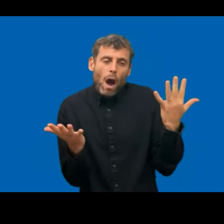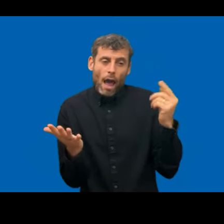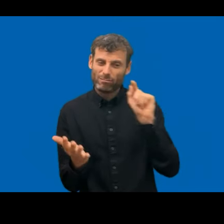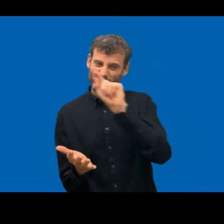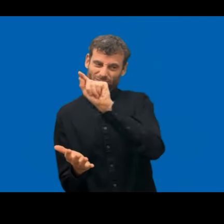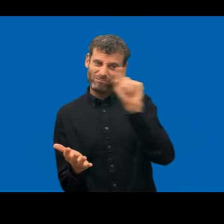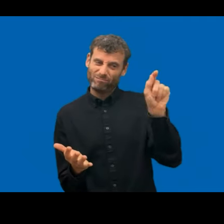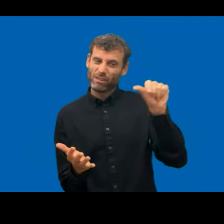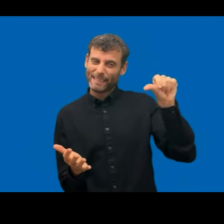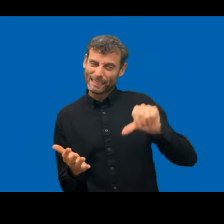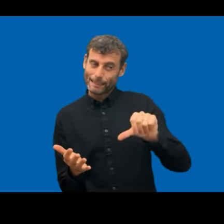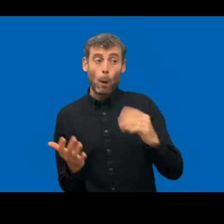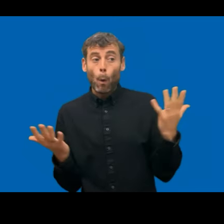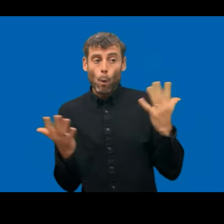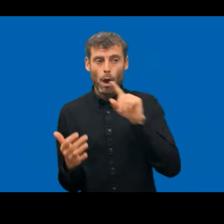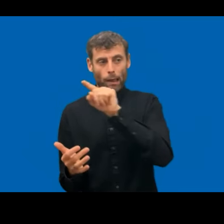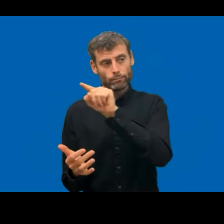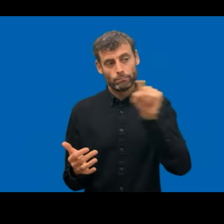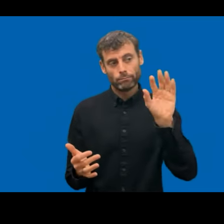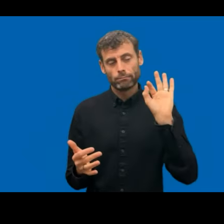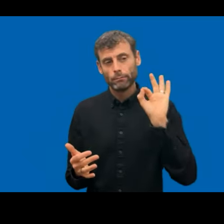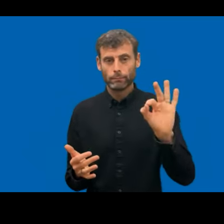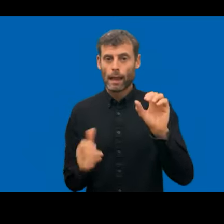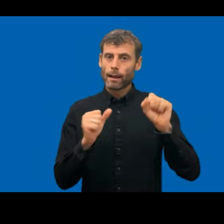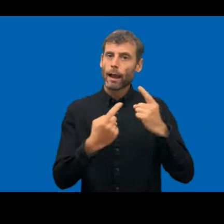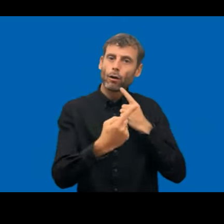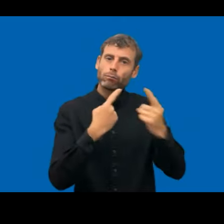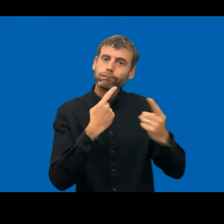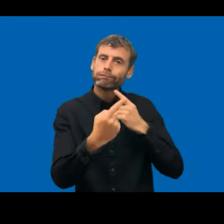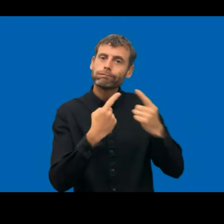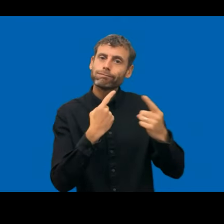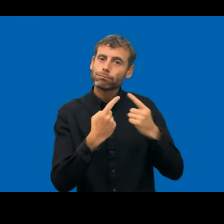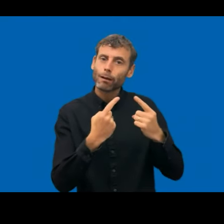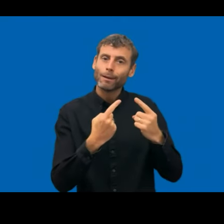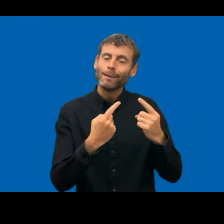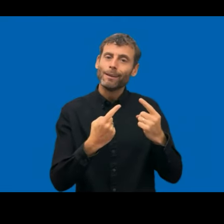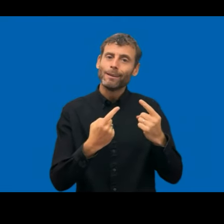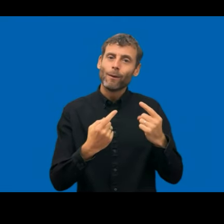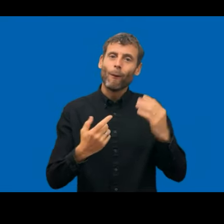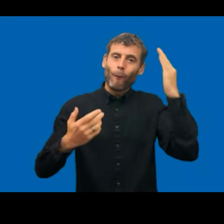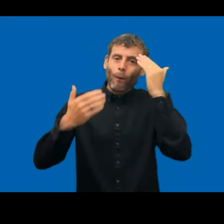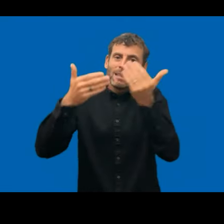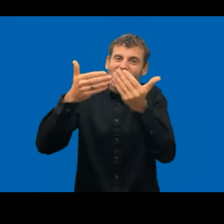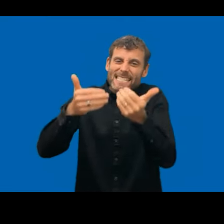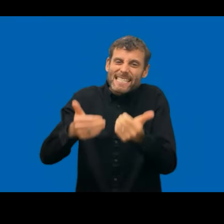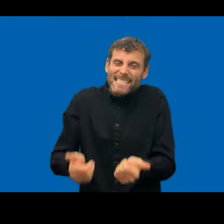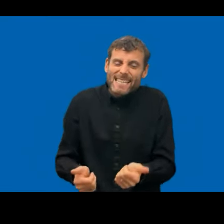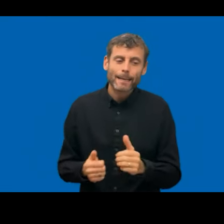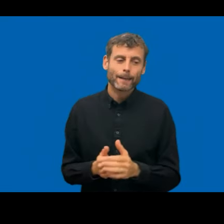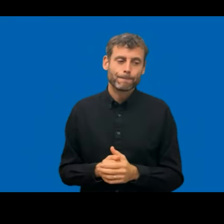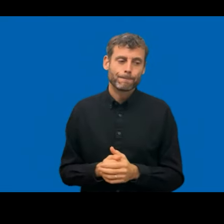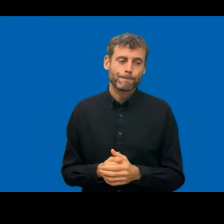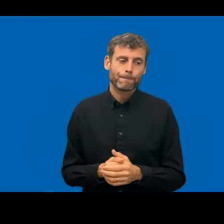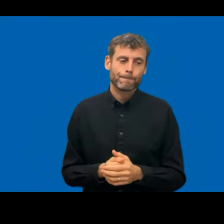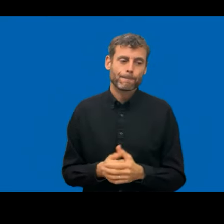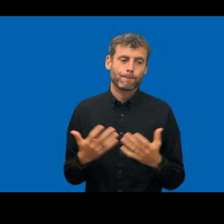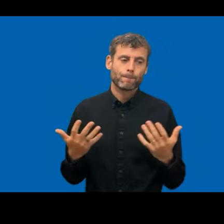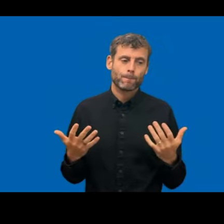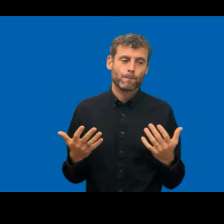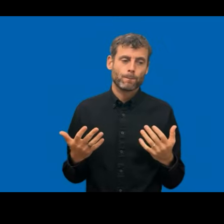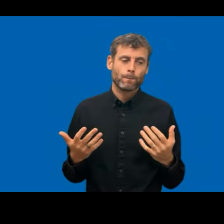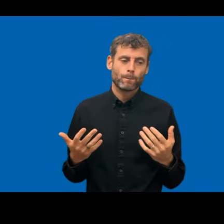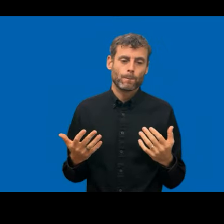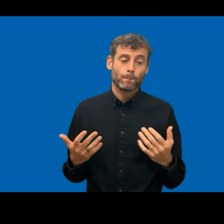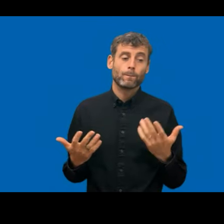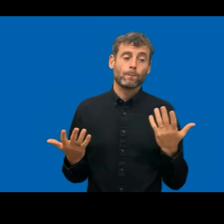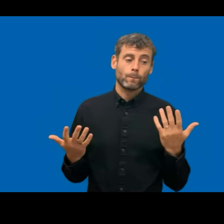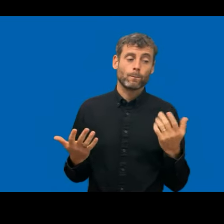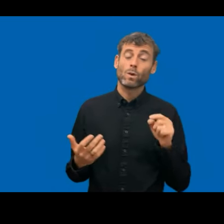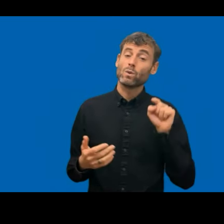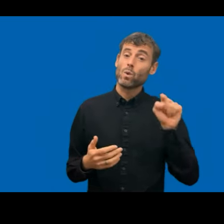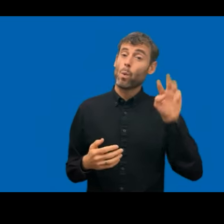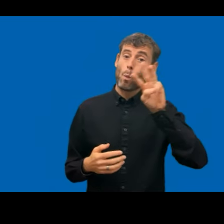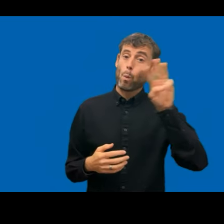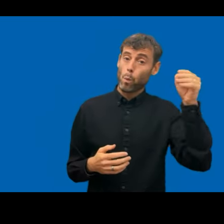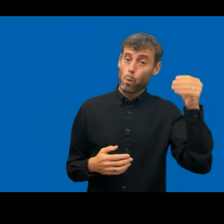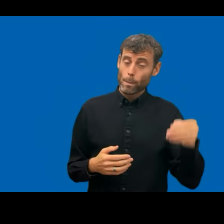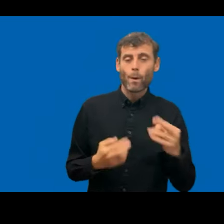The con of this that Soren mentioned, as these websites hopefully become more and more